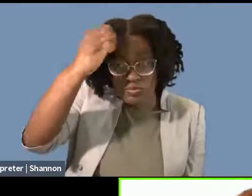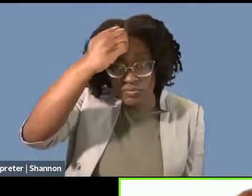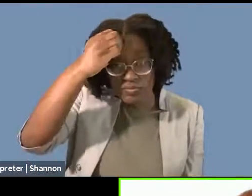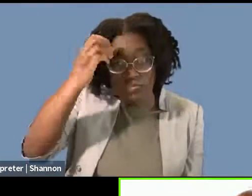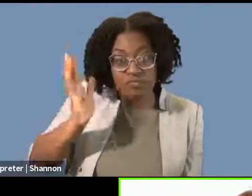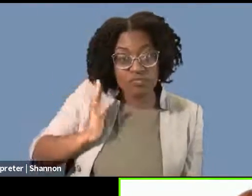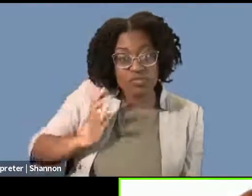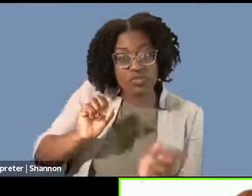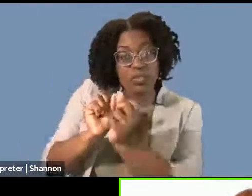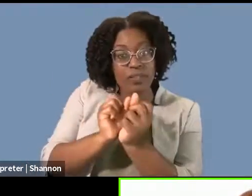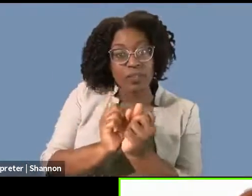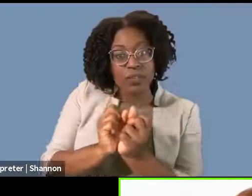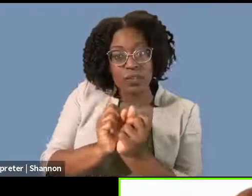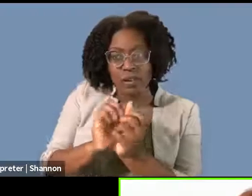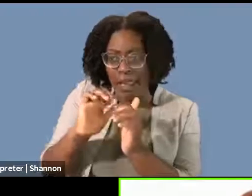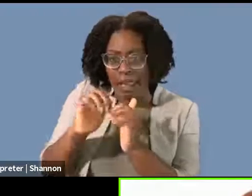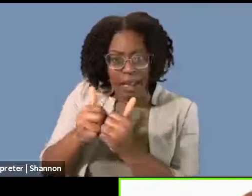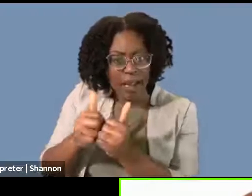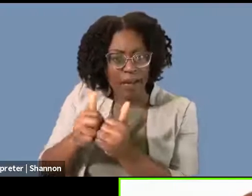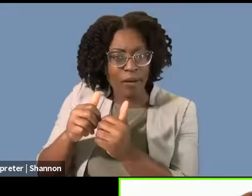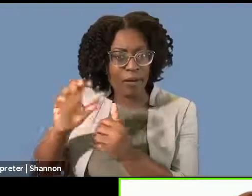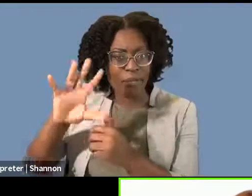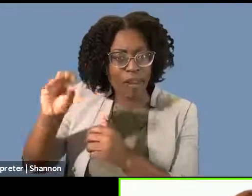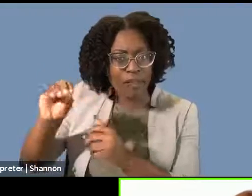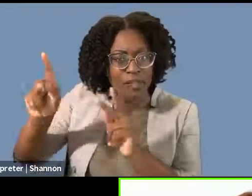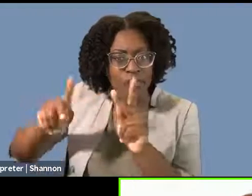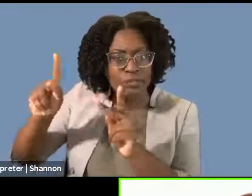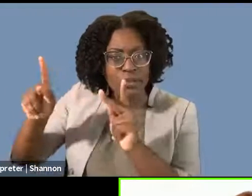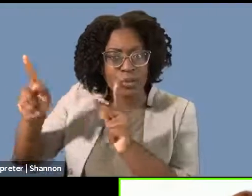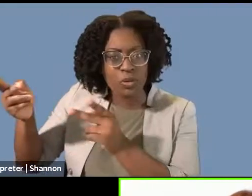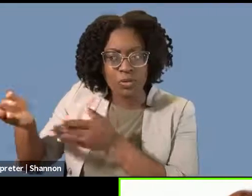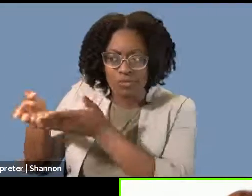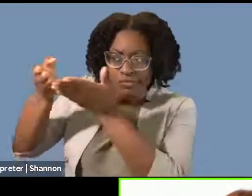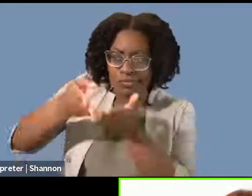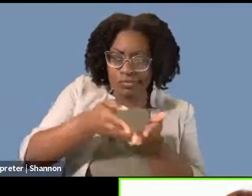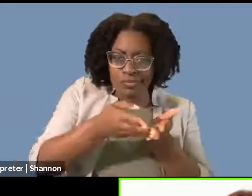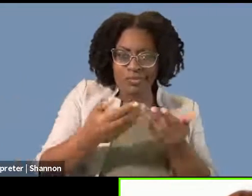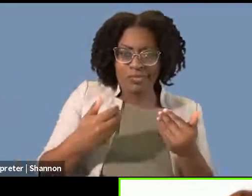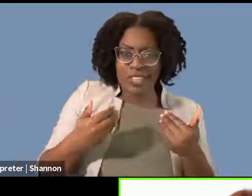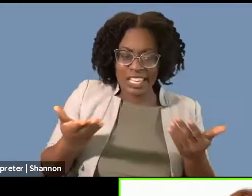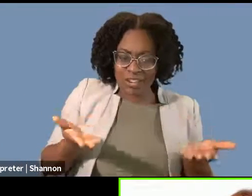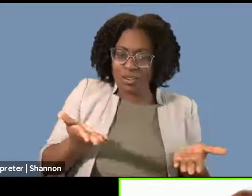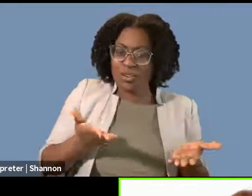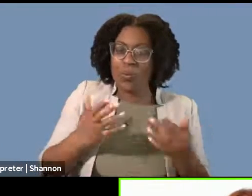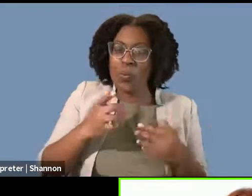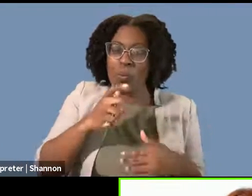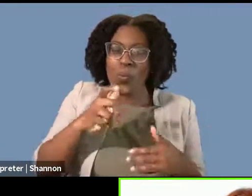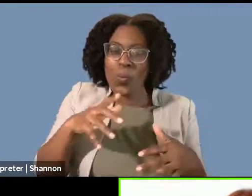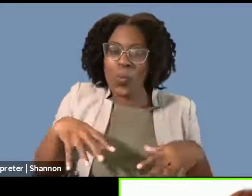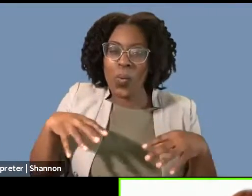It is all connected. It is all connected. I think we come to terms with it here because